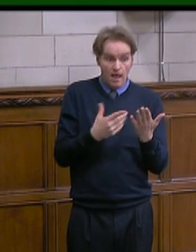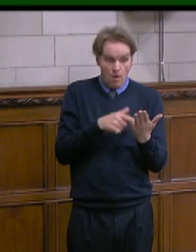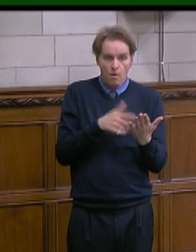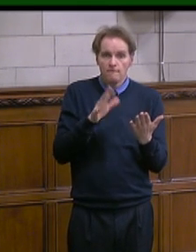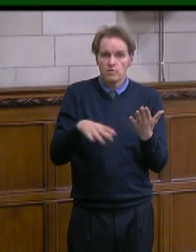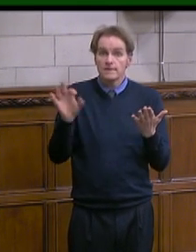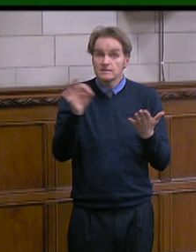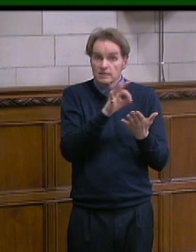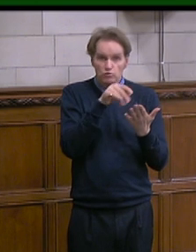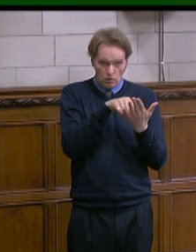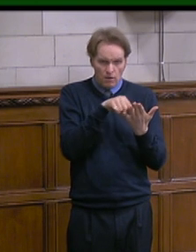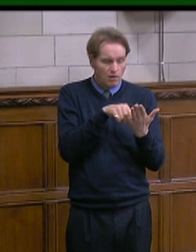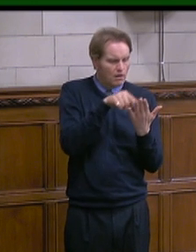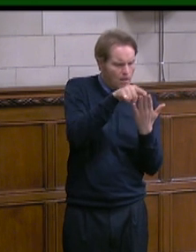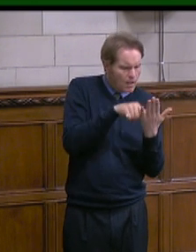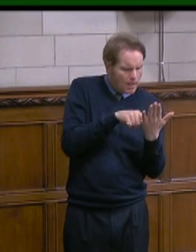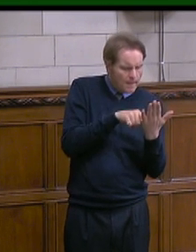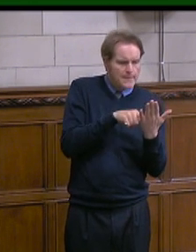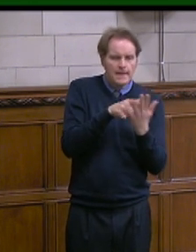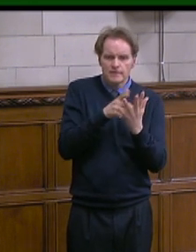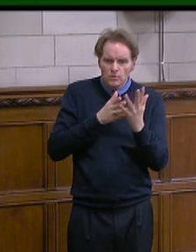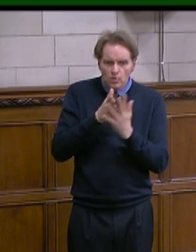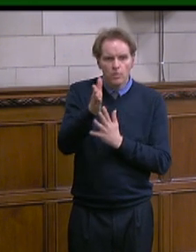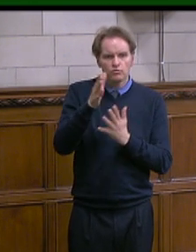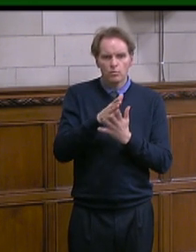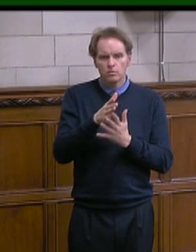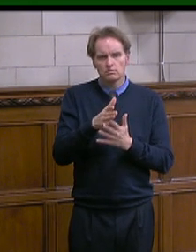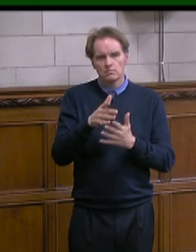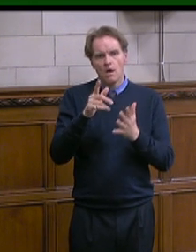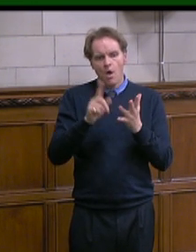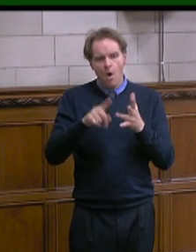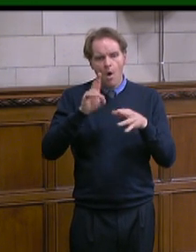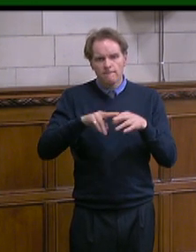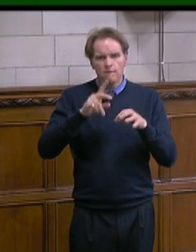go through the process of having the GCSE accredited by Ofqual and would itself have